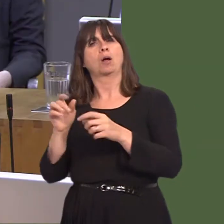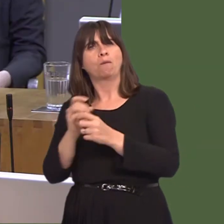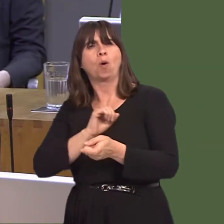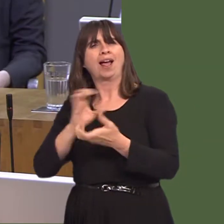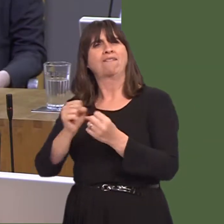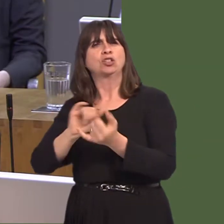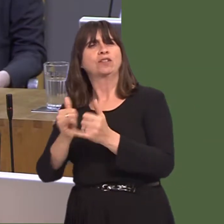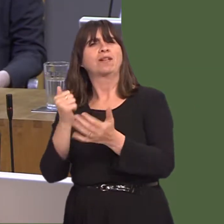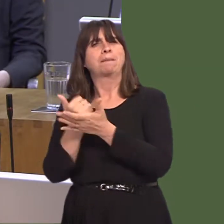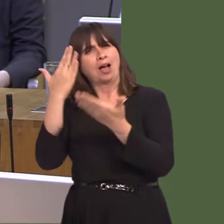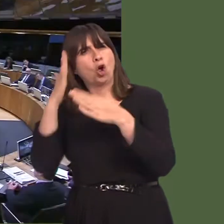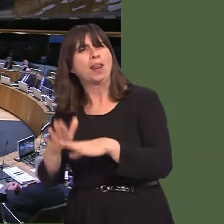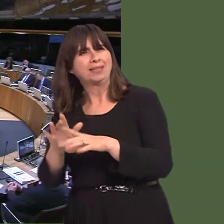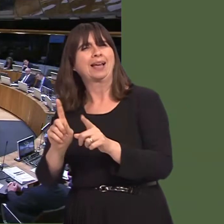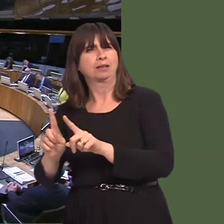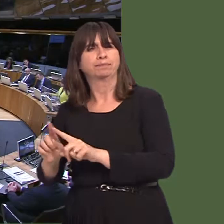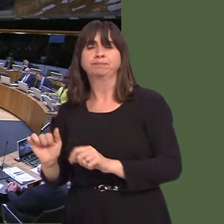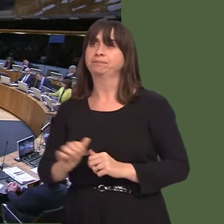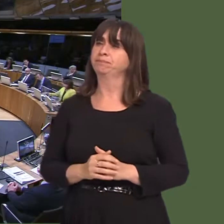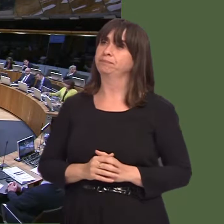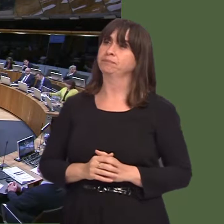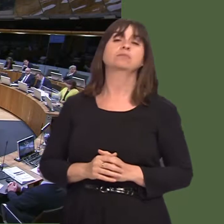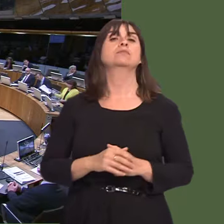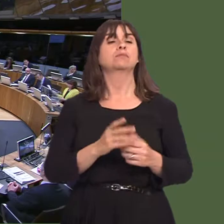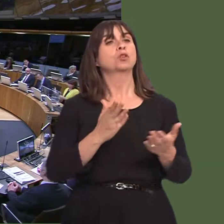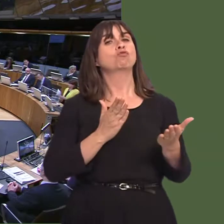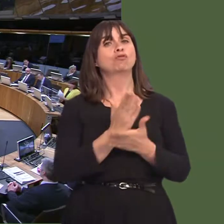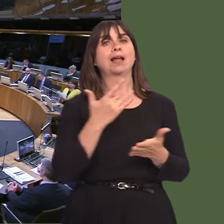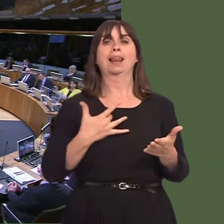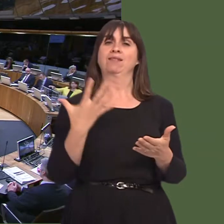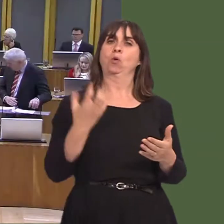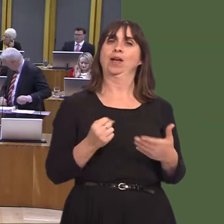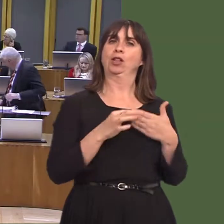Jane Hutt AM: As a member of the real living wage leadership group, I was pleased to hear